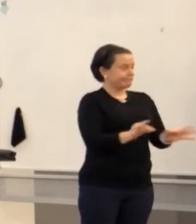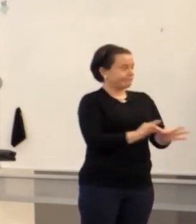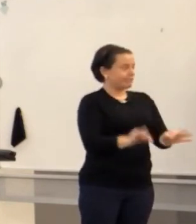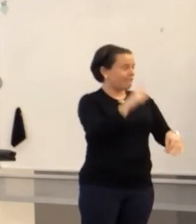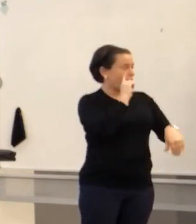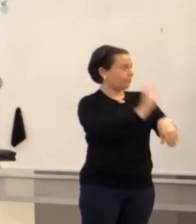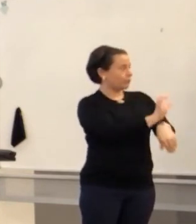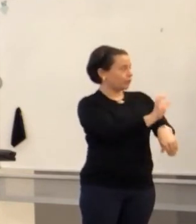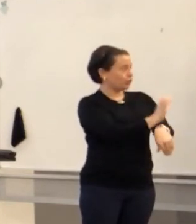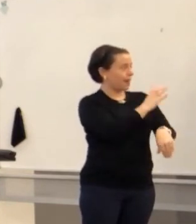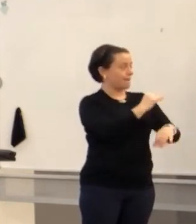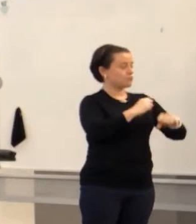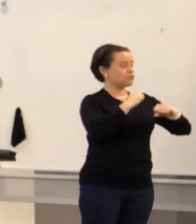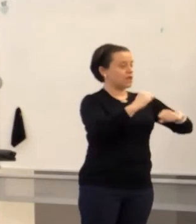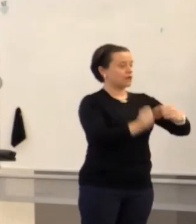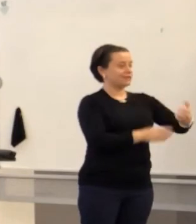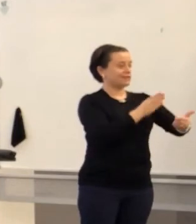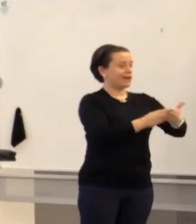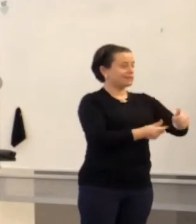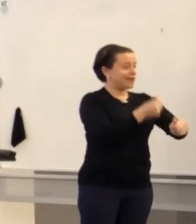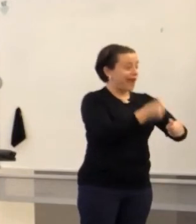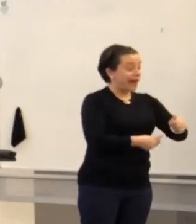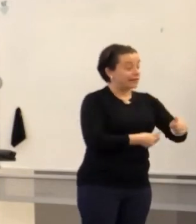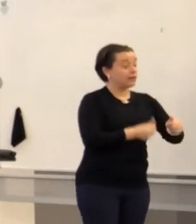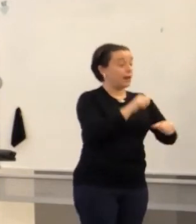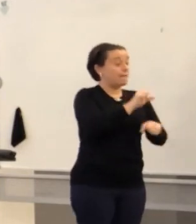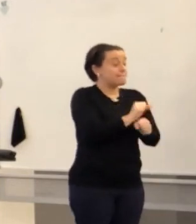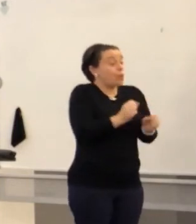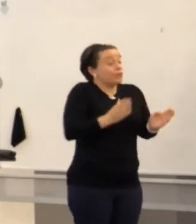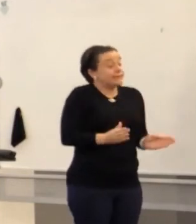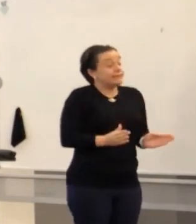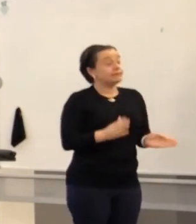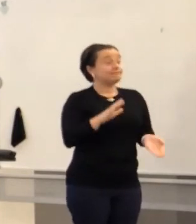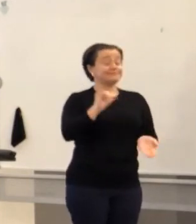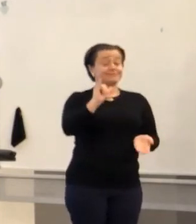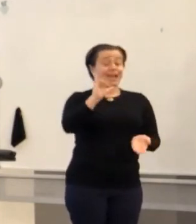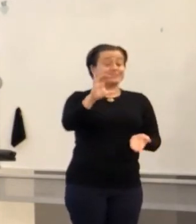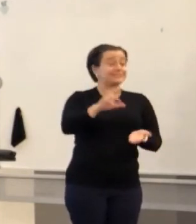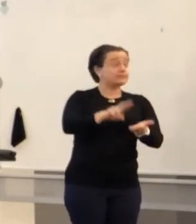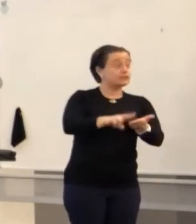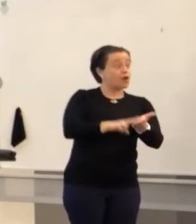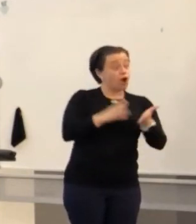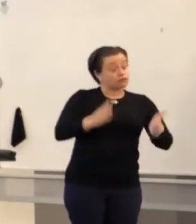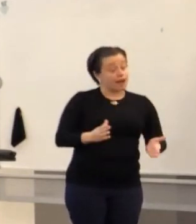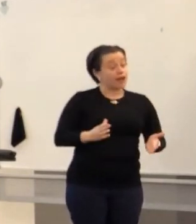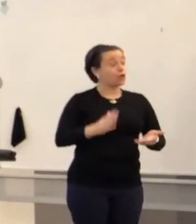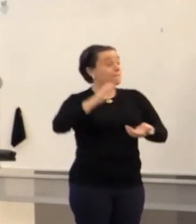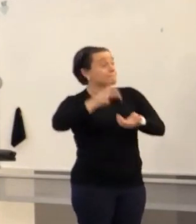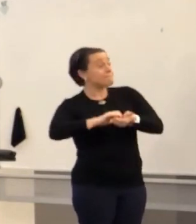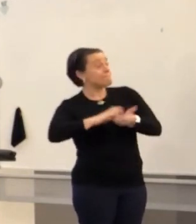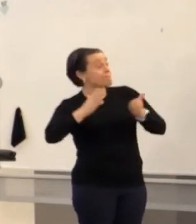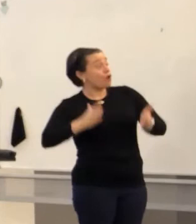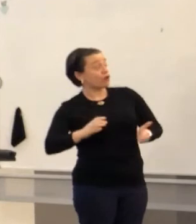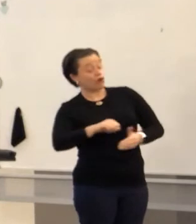against an employee or a contractor or a partner who has access to the code who might copy it.